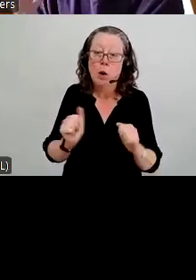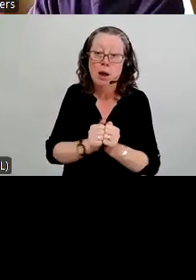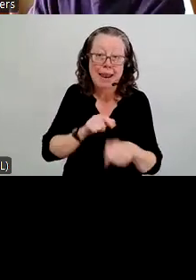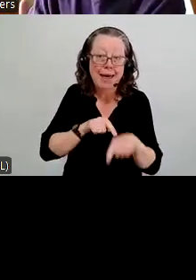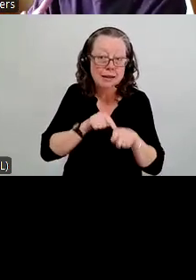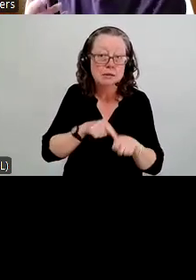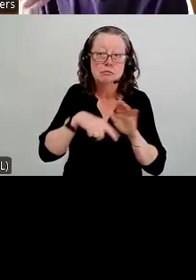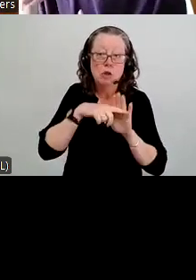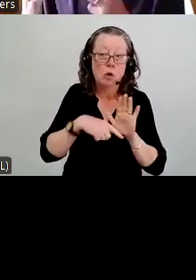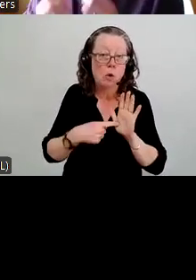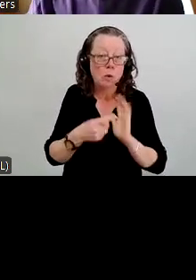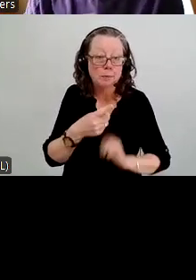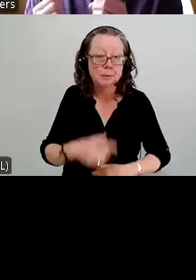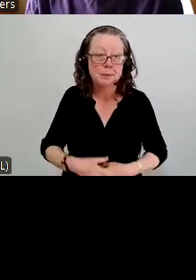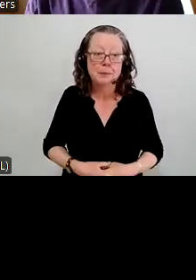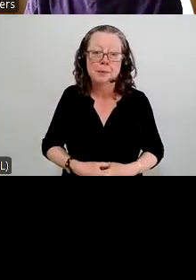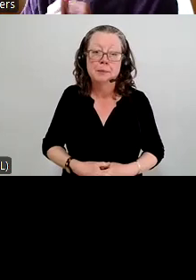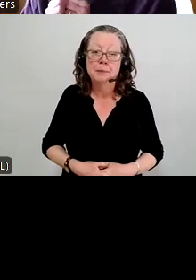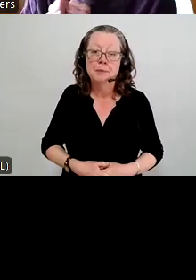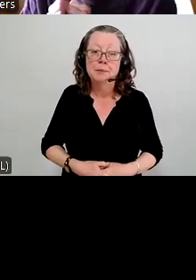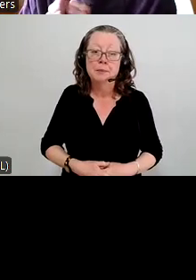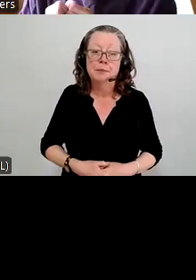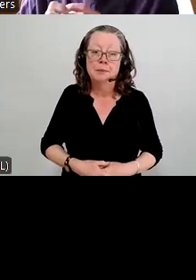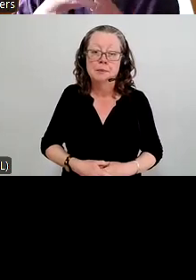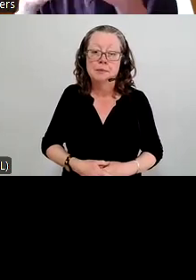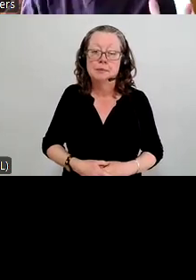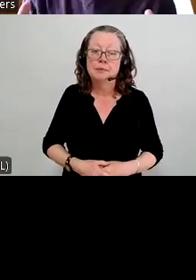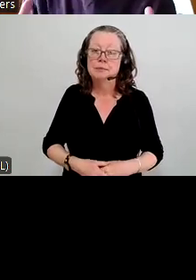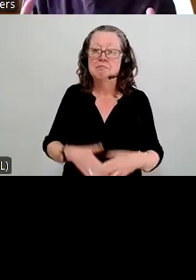Again, depending on your technical infrastructure,